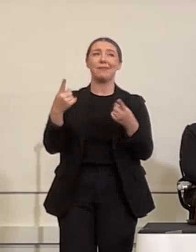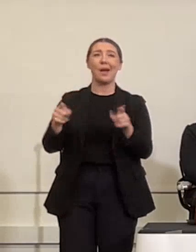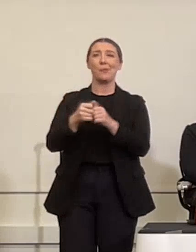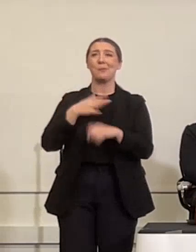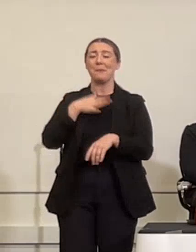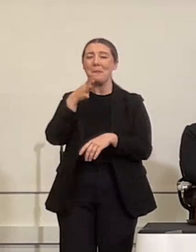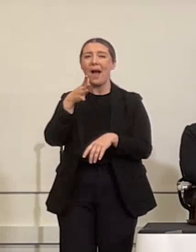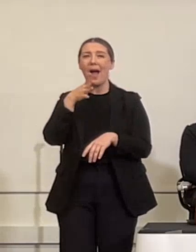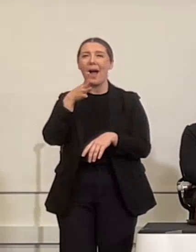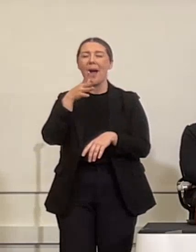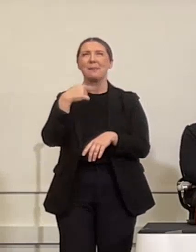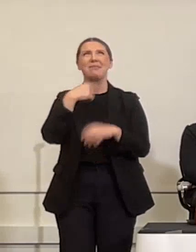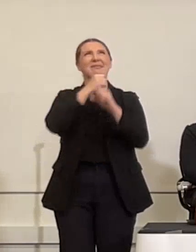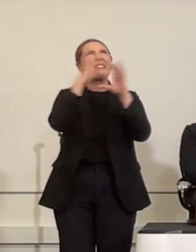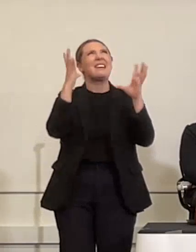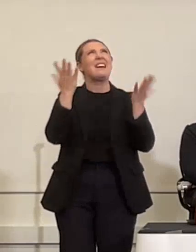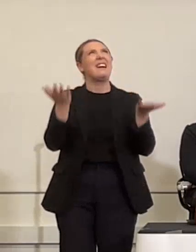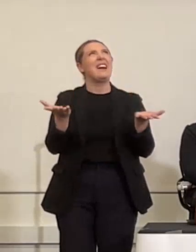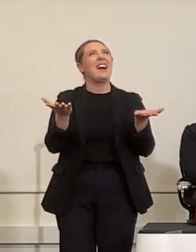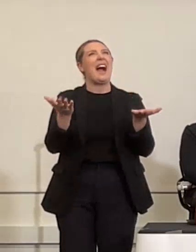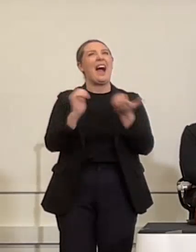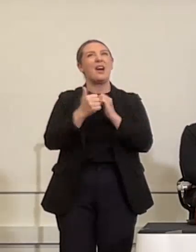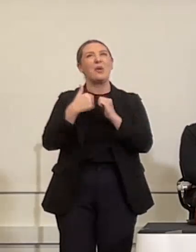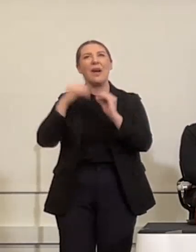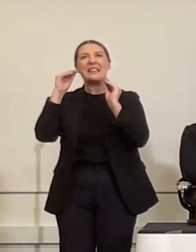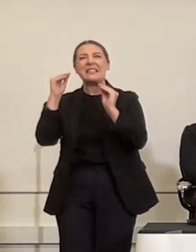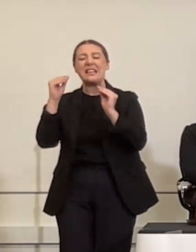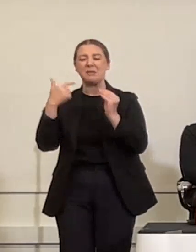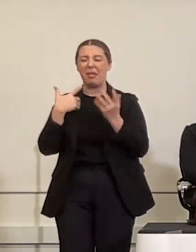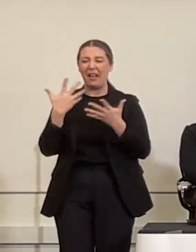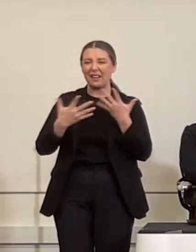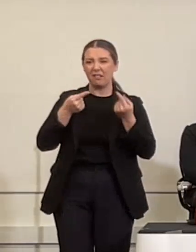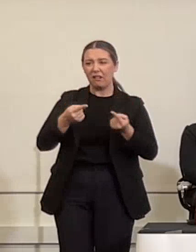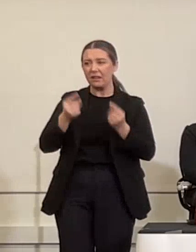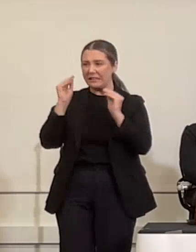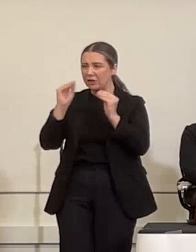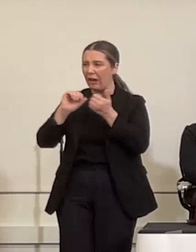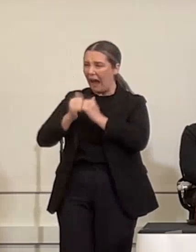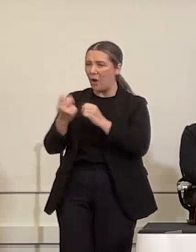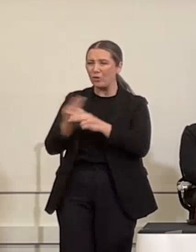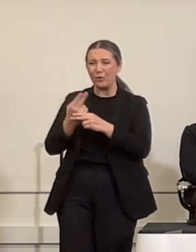And I kind of imagine how would I teach somebody. I tried many times to teach her how to use it and couldn't get through.